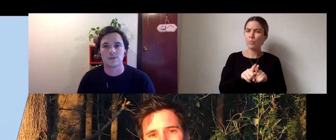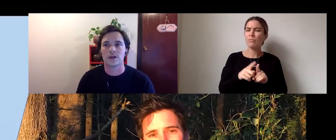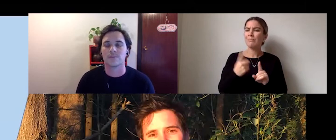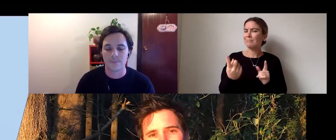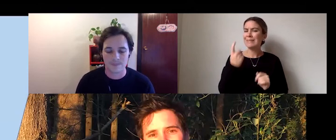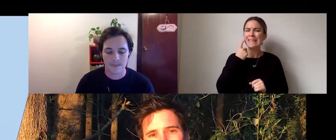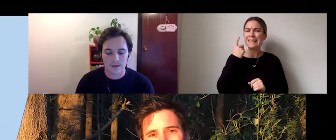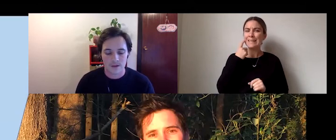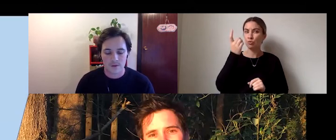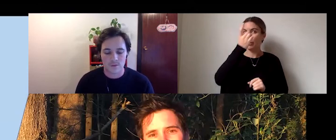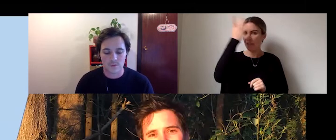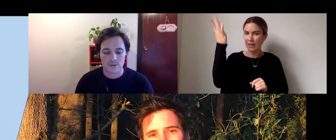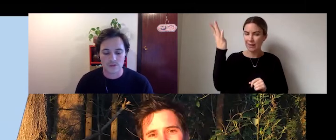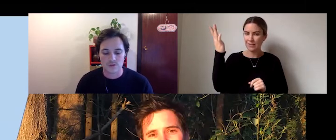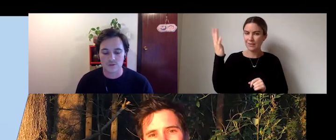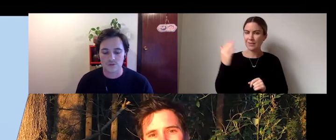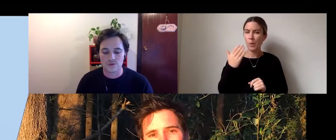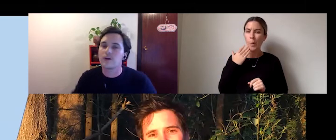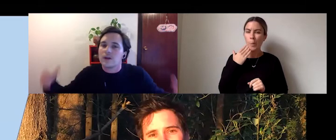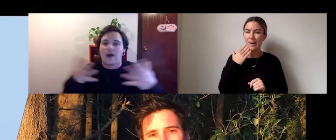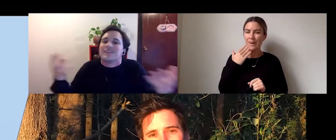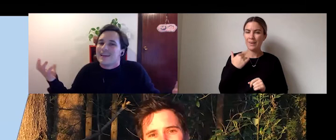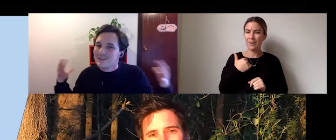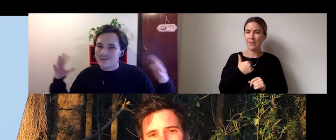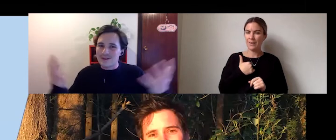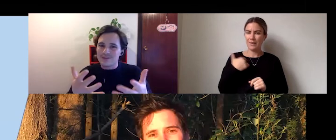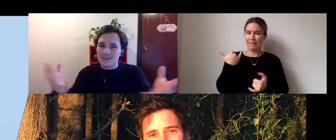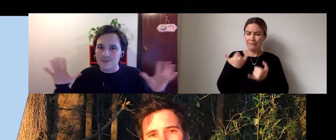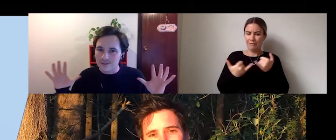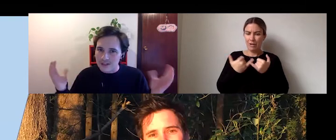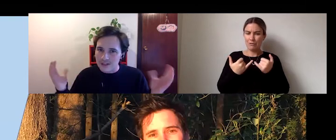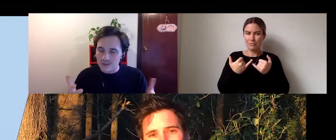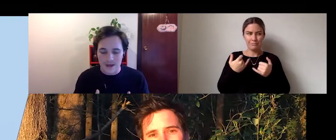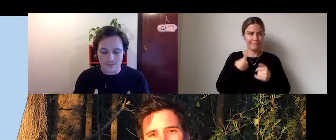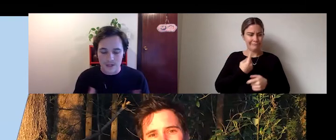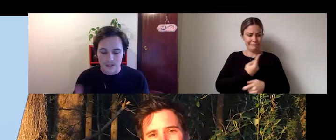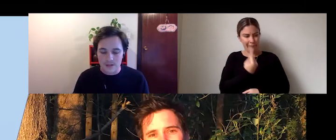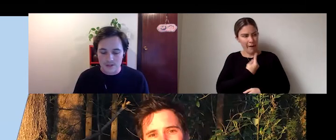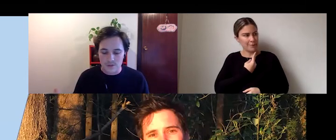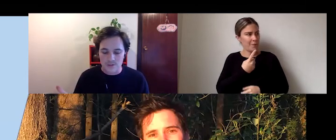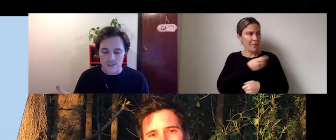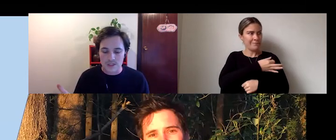you're - when you're very isolated from everything else around you. But